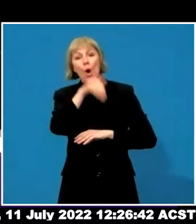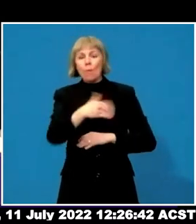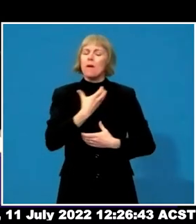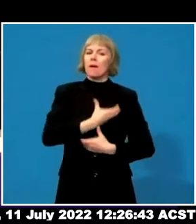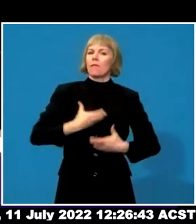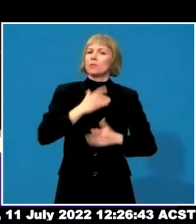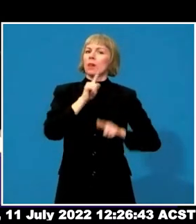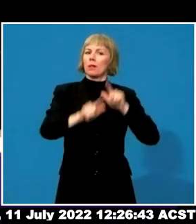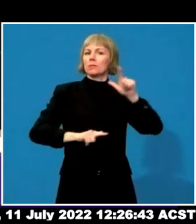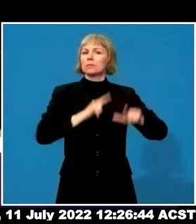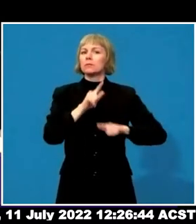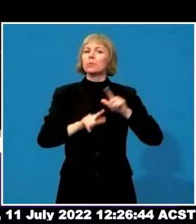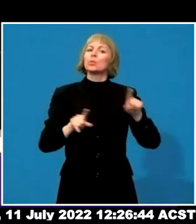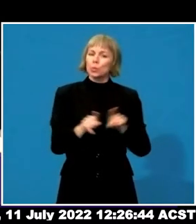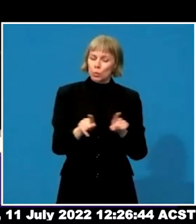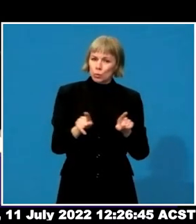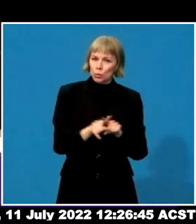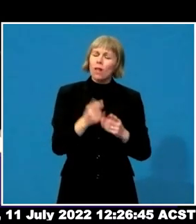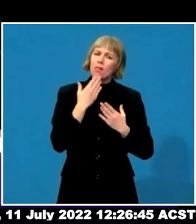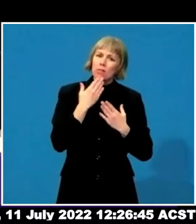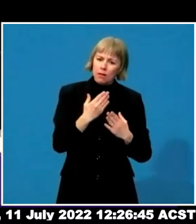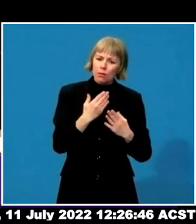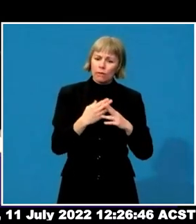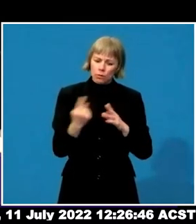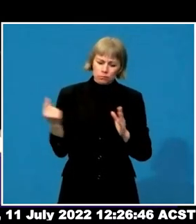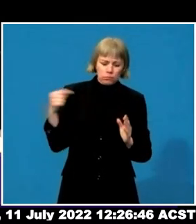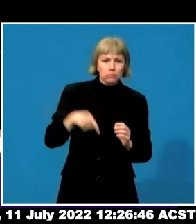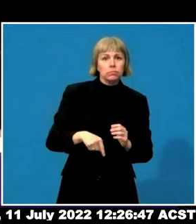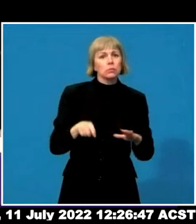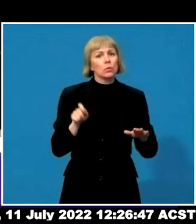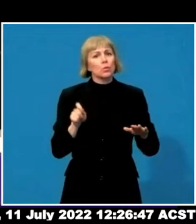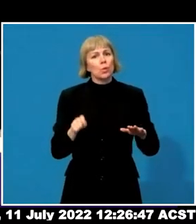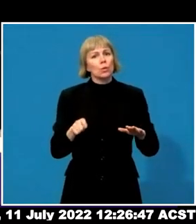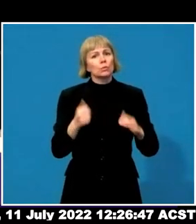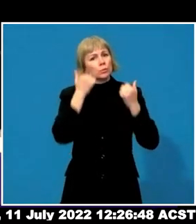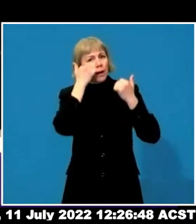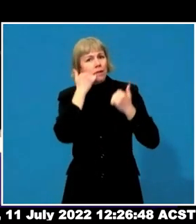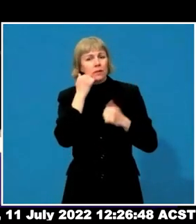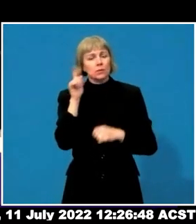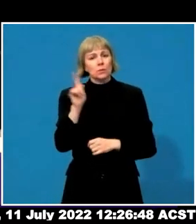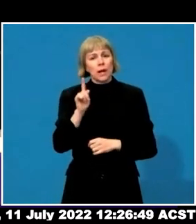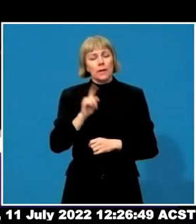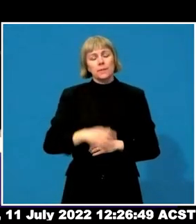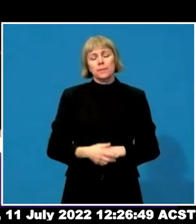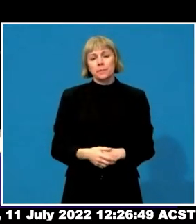So thank you for giving evidence today and we - as I said before, we have read your